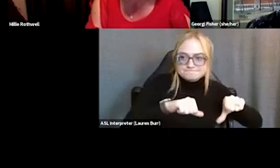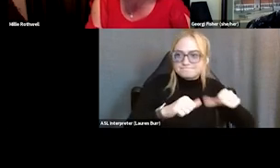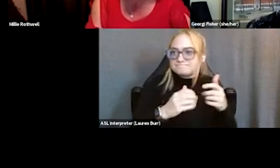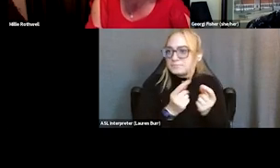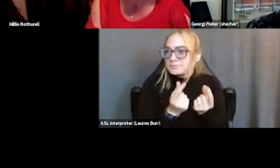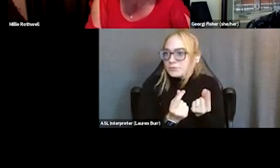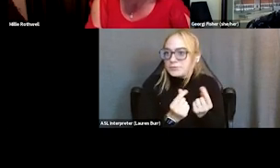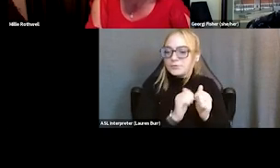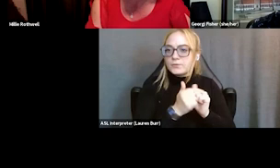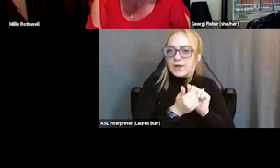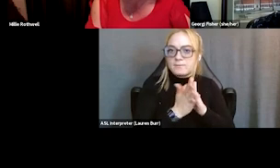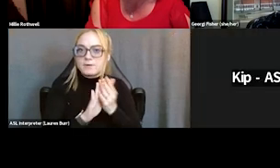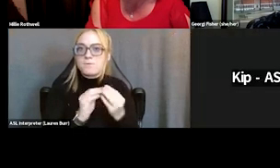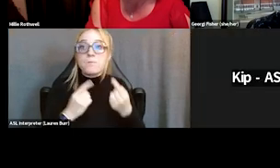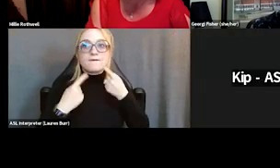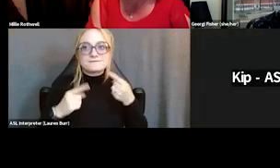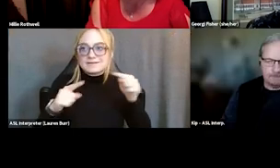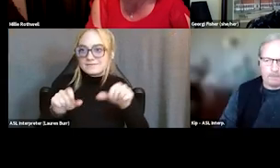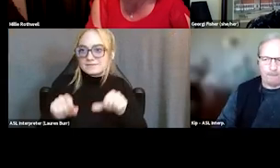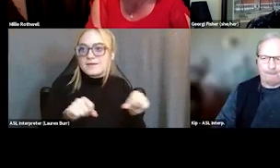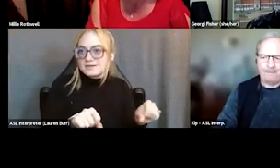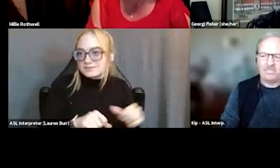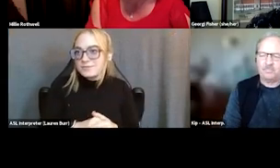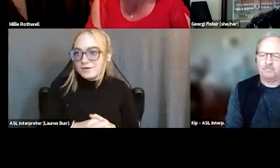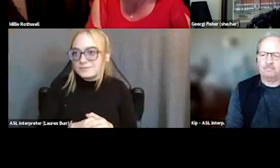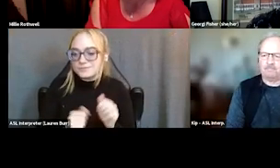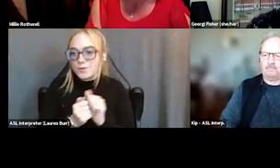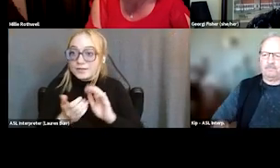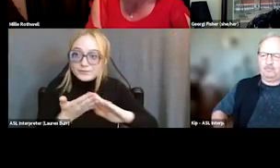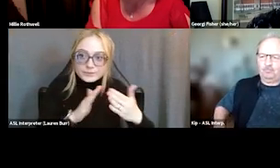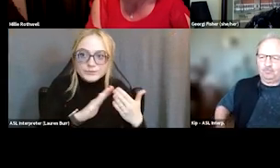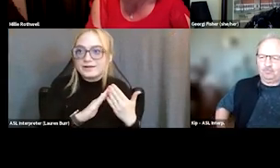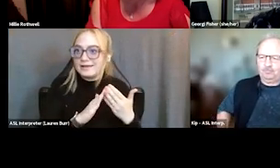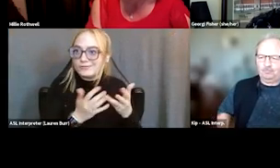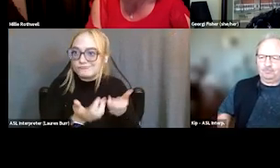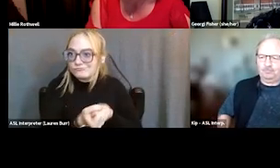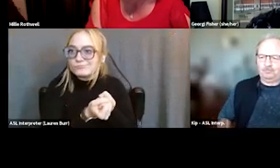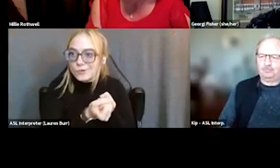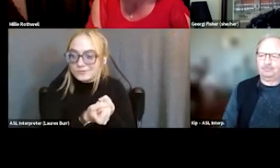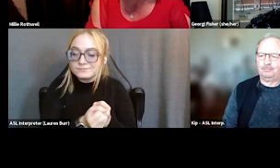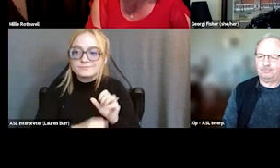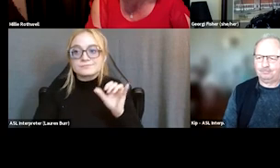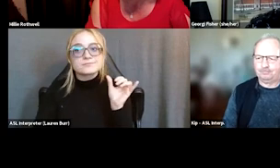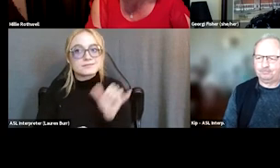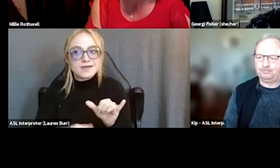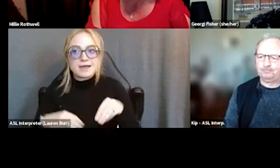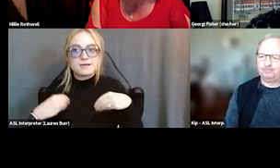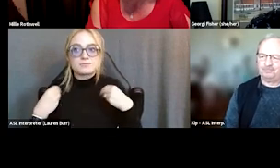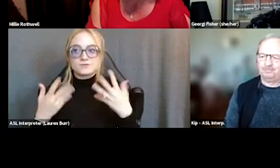as effective as possible in community? And I would say like that gives us time away from all of our other duties